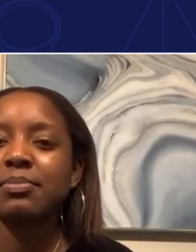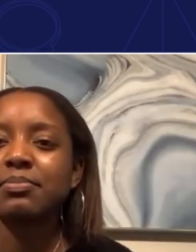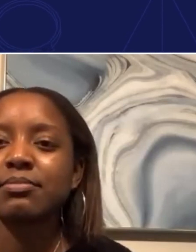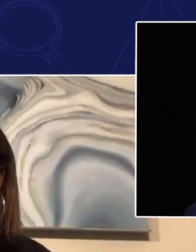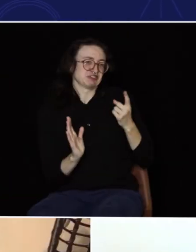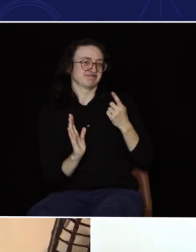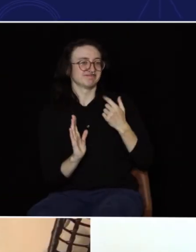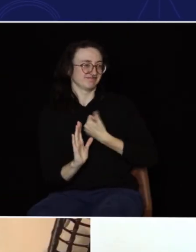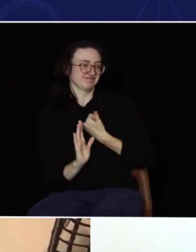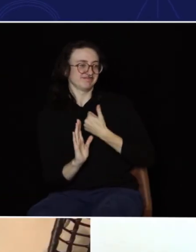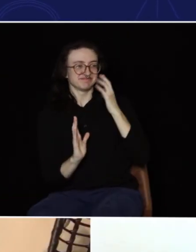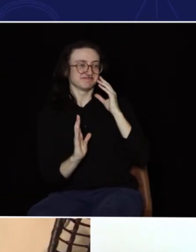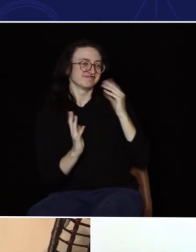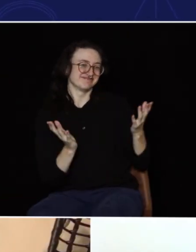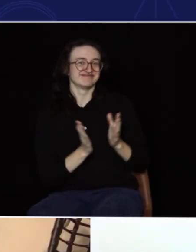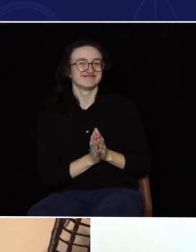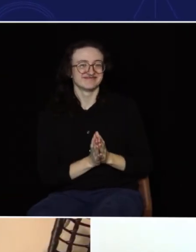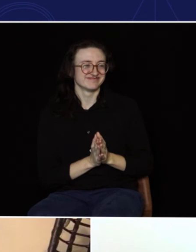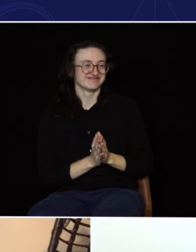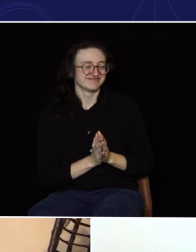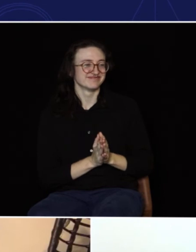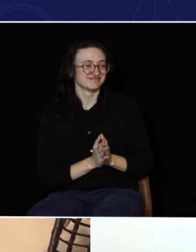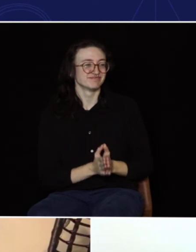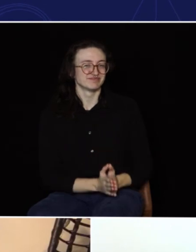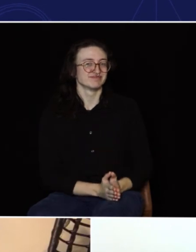[WILLIAMS:] That's just speaking from my experience. Um...